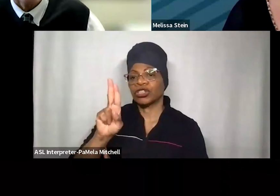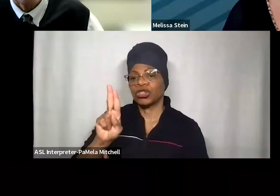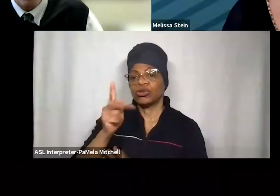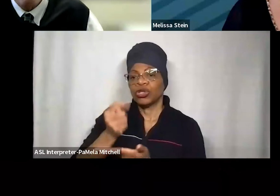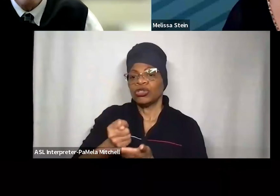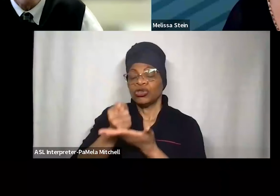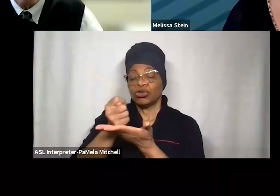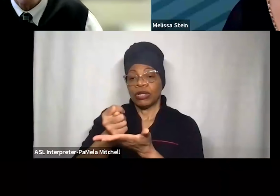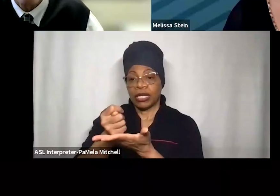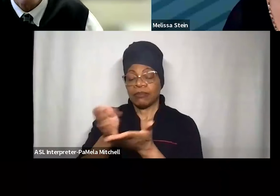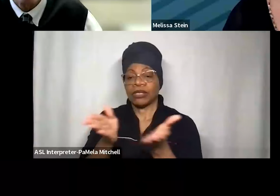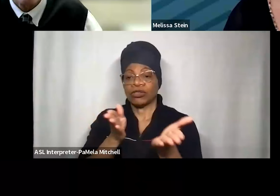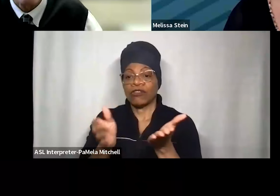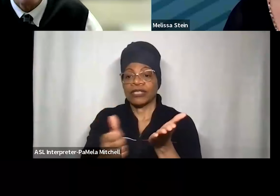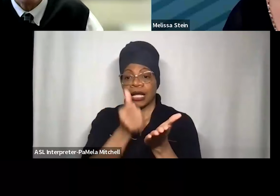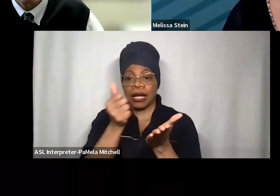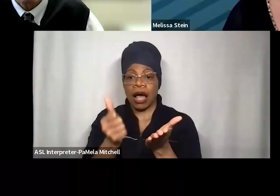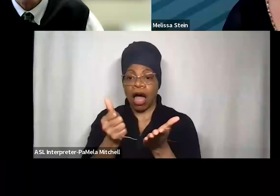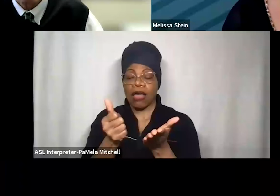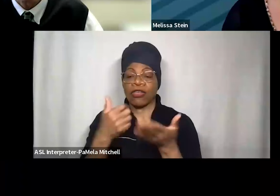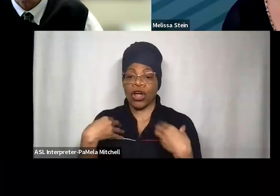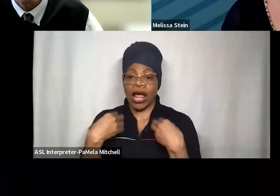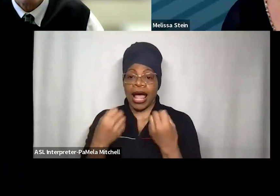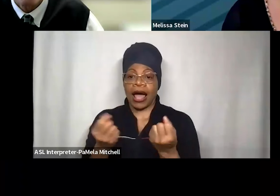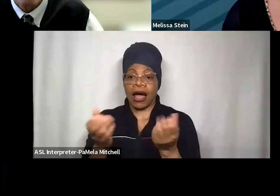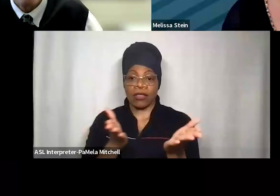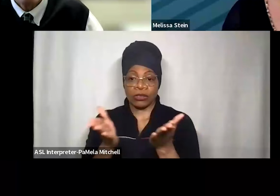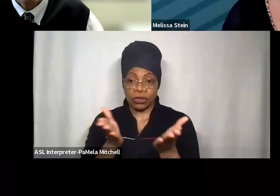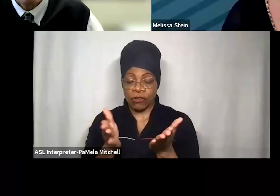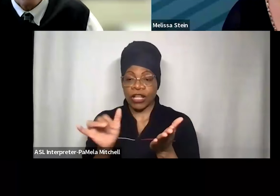and other behavioral healthcare services, right? As well as intensive supervision.